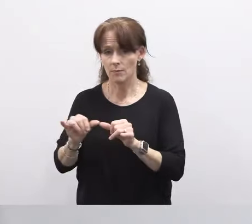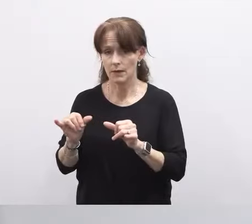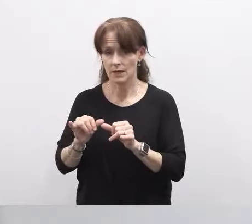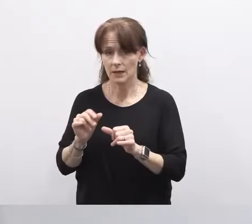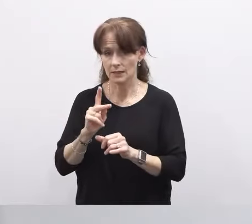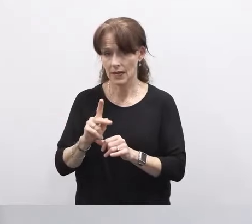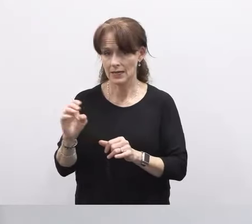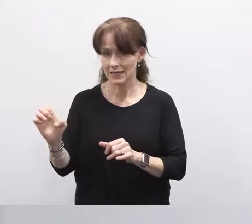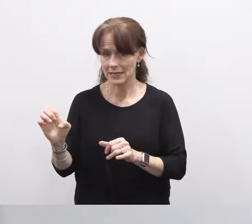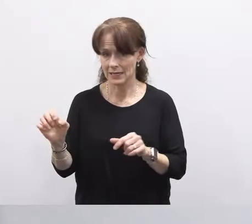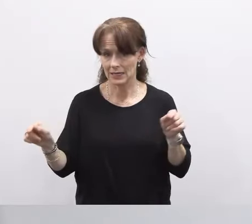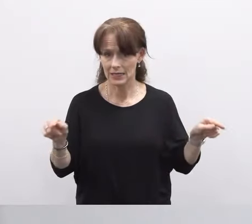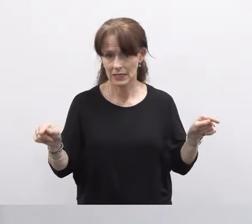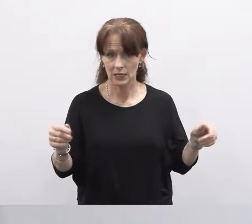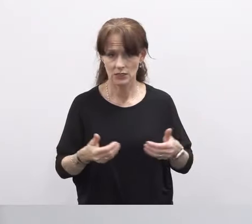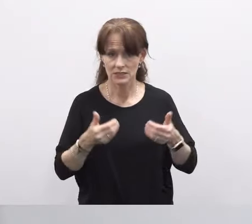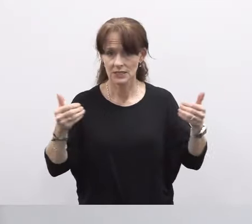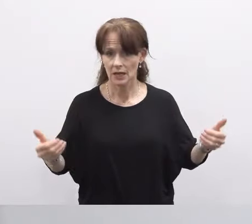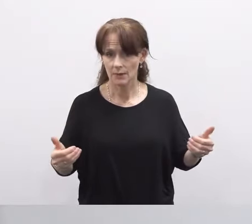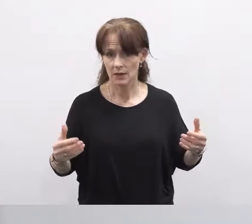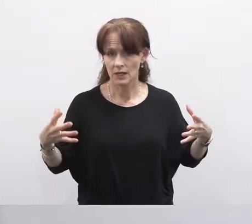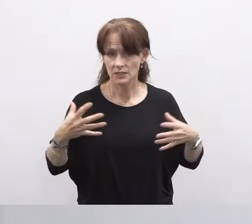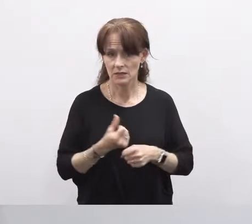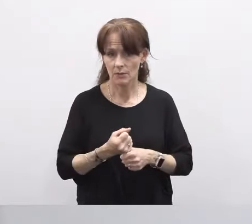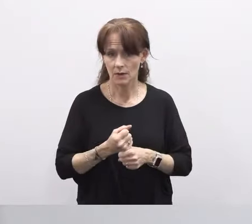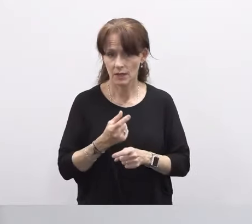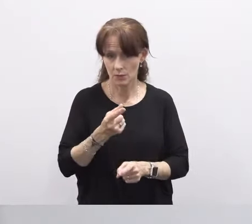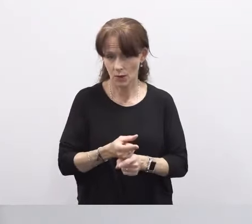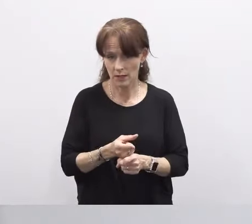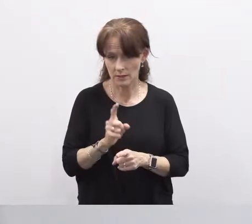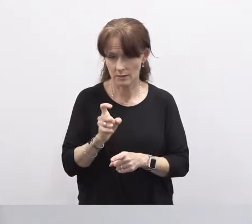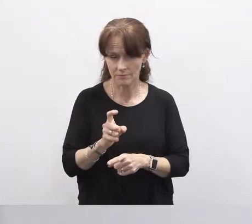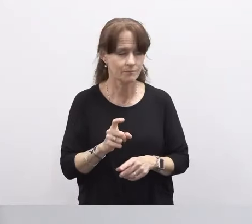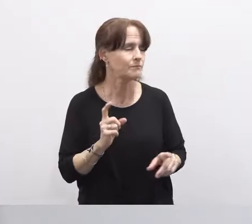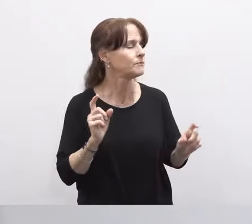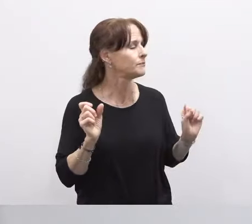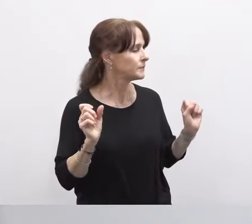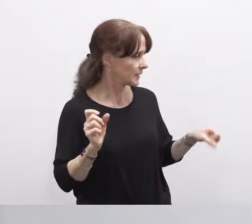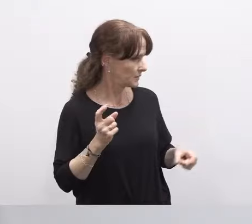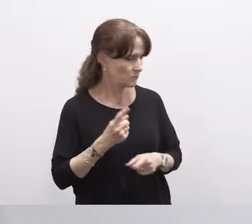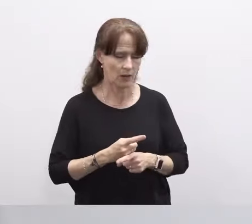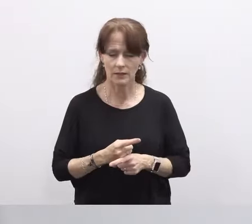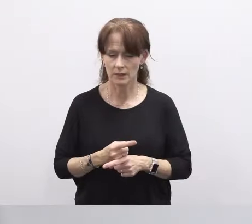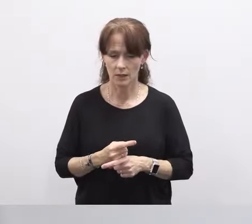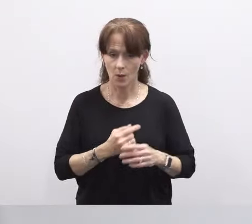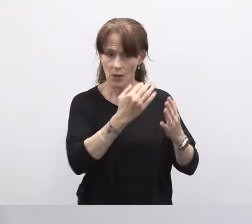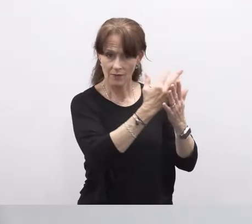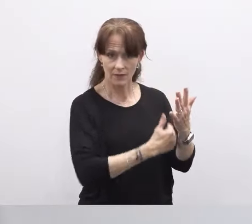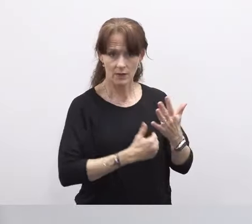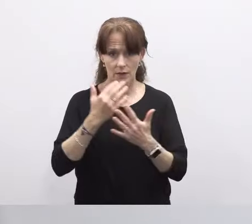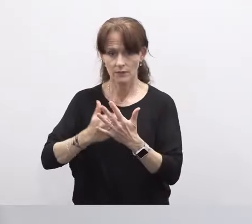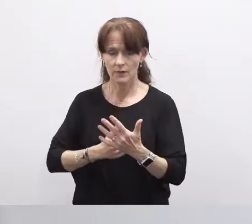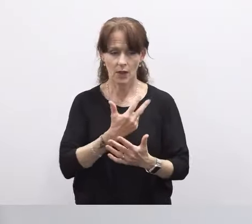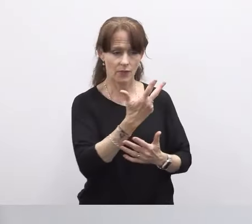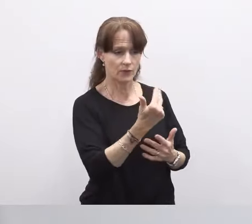K and E that you gave us summary highlights from, correct? [Gema] Right. - Okay, thank you. So yeah, we have, them listed as 13.1 and 13.2.